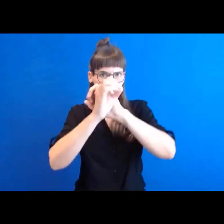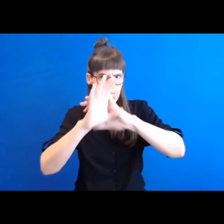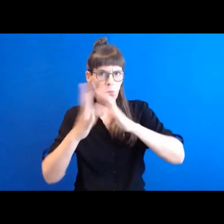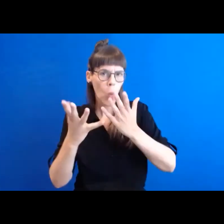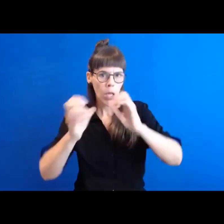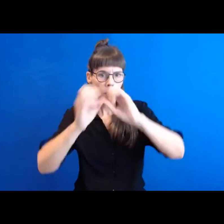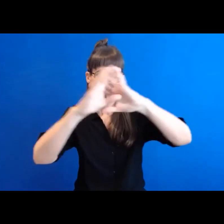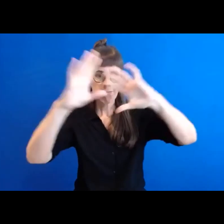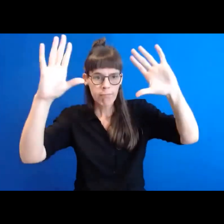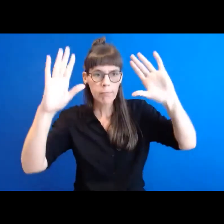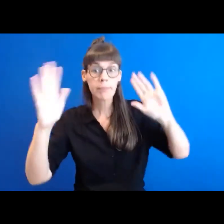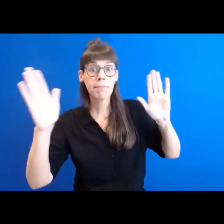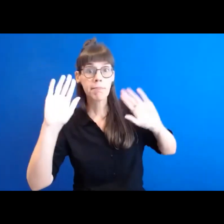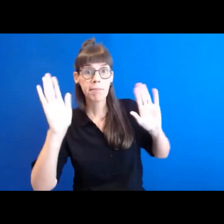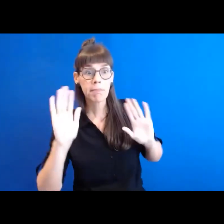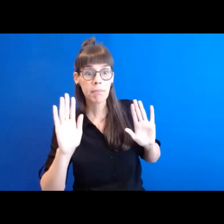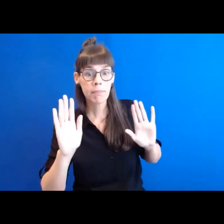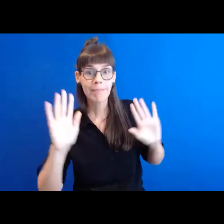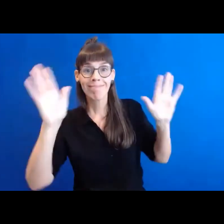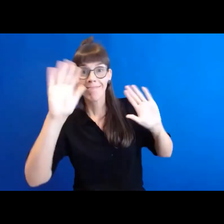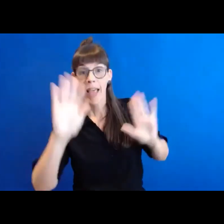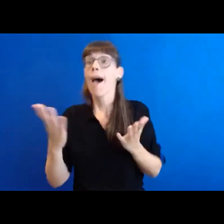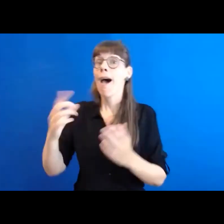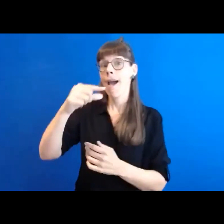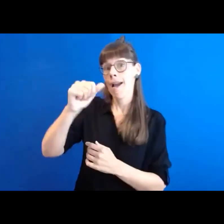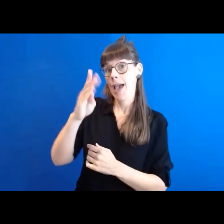of COVID-19 on people with displaced what are the challenges and measures